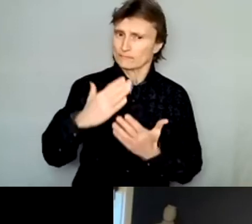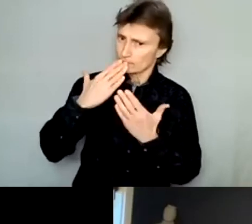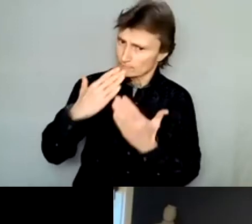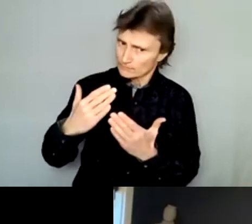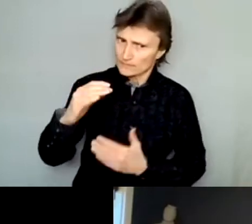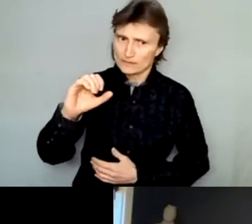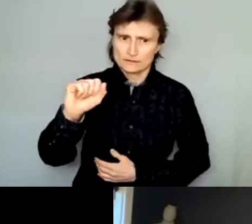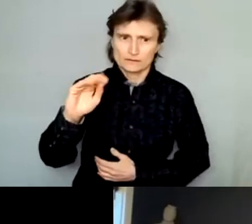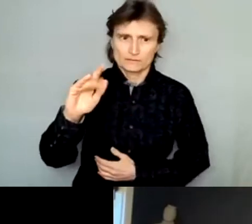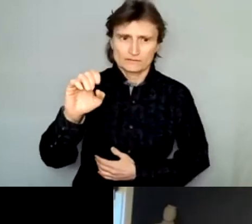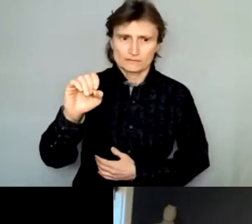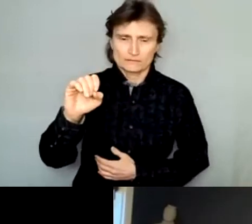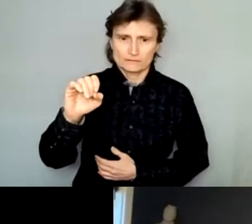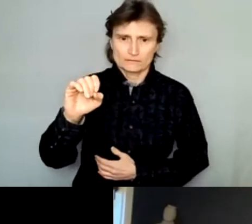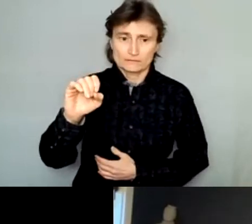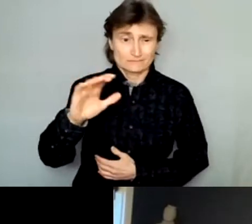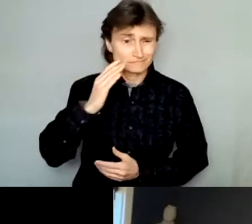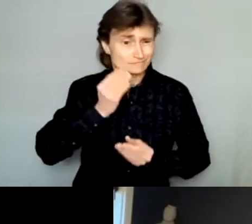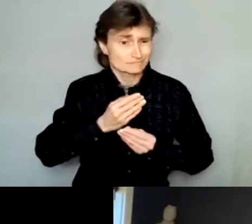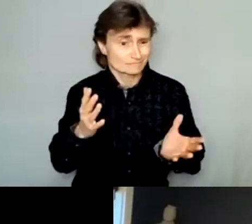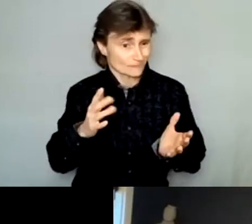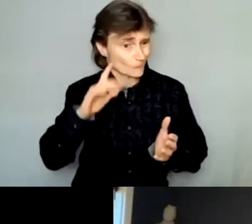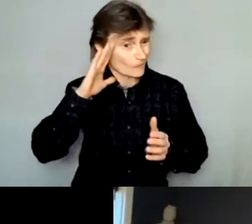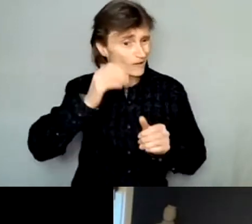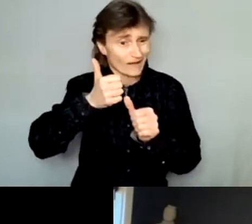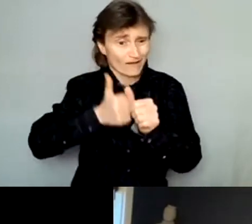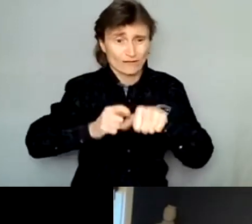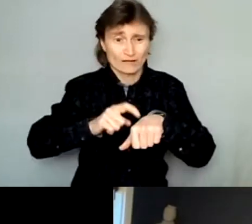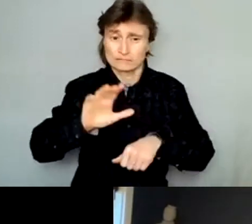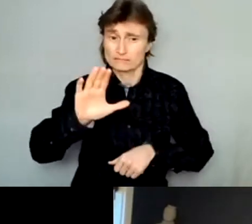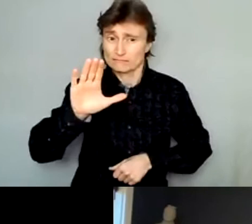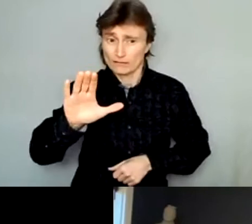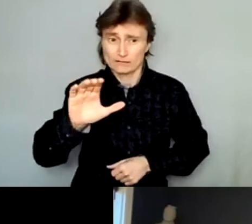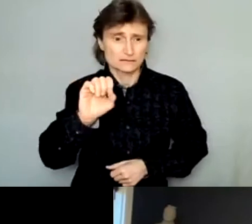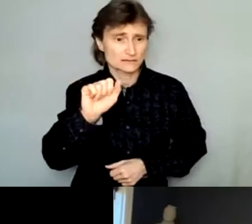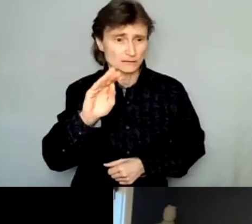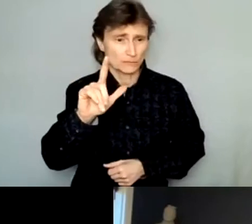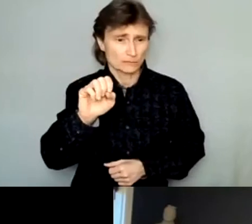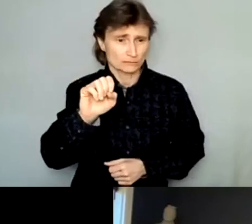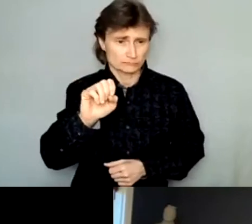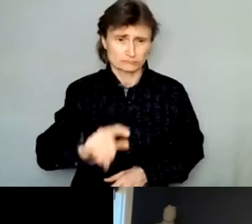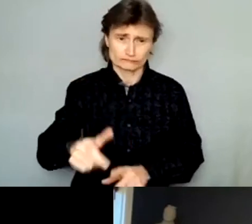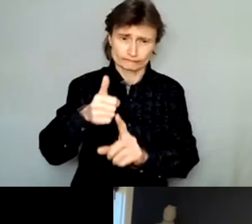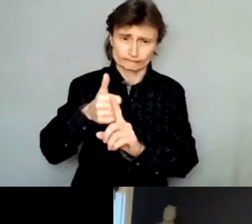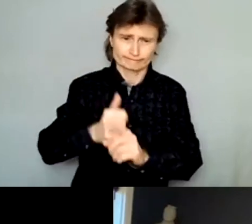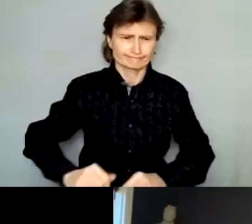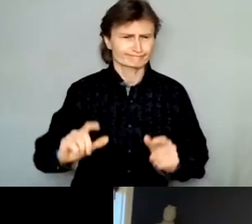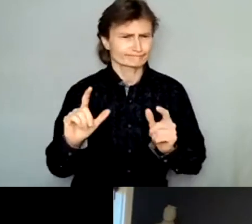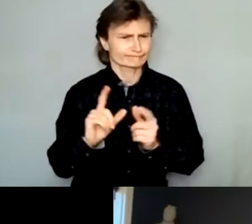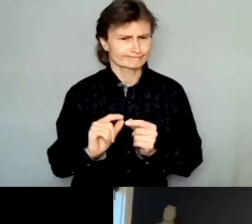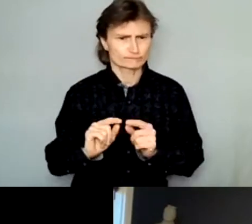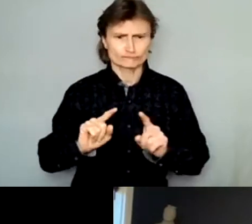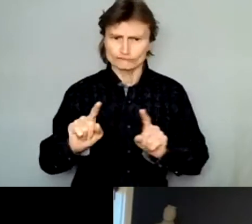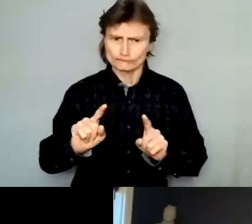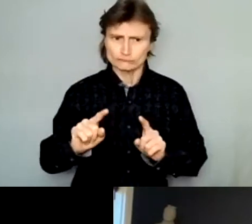Every time I get a chance to hear from Sable and talk with her, I learn something amazing.